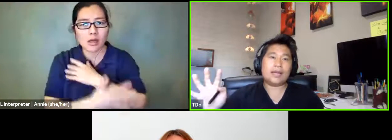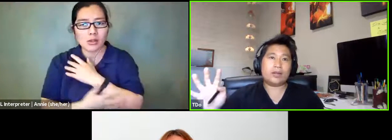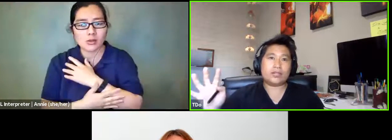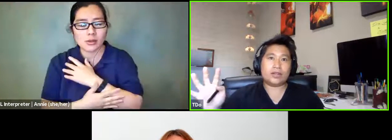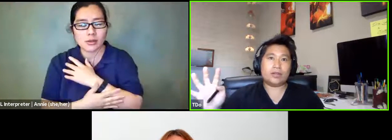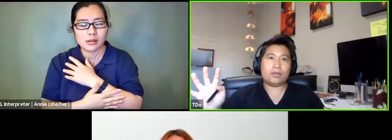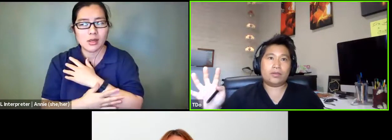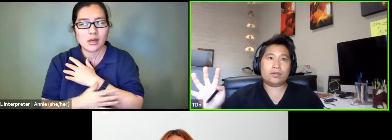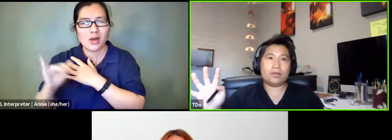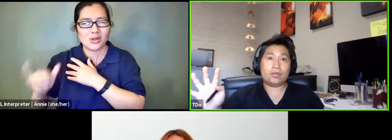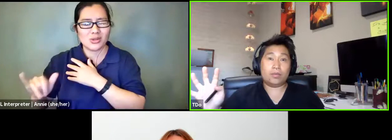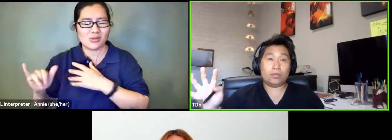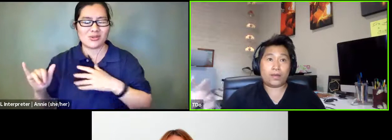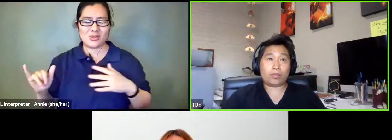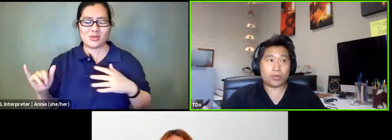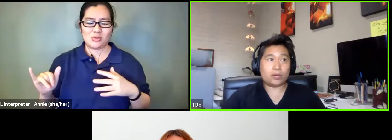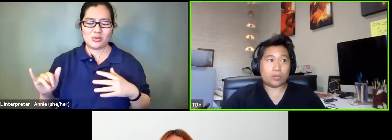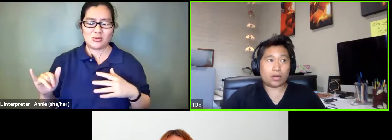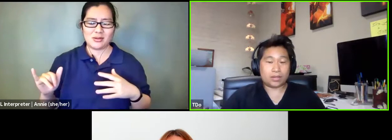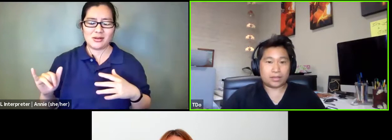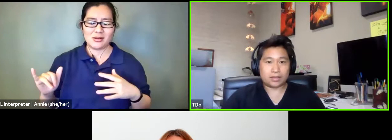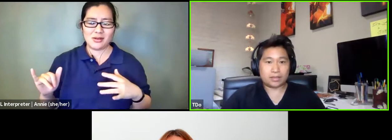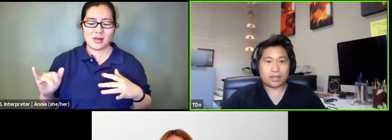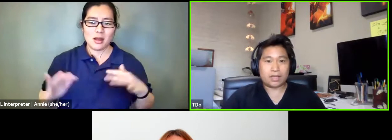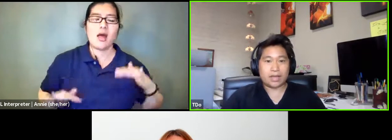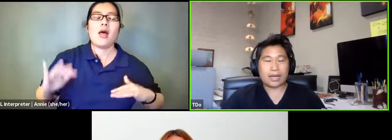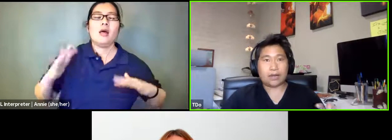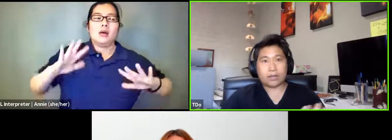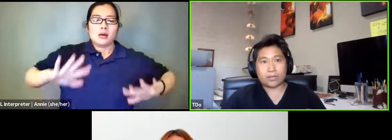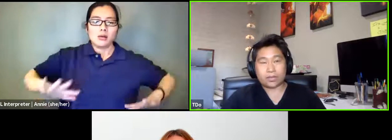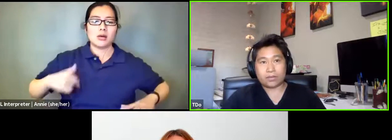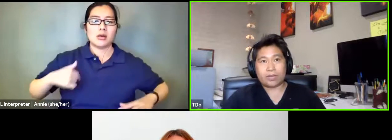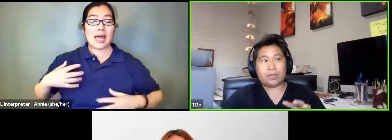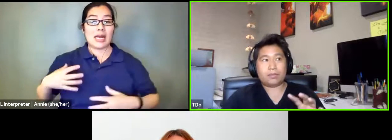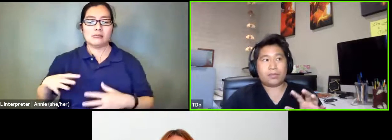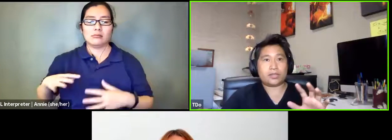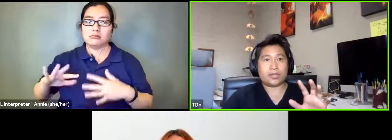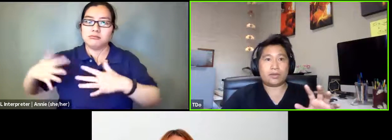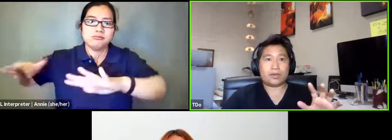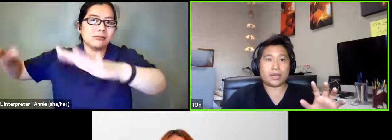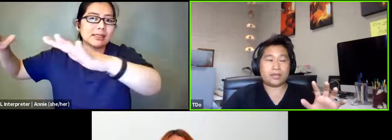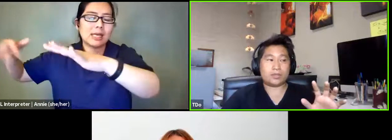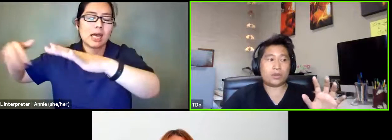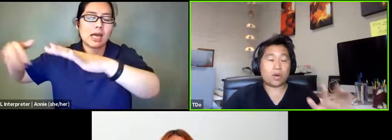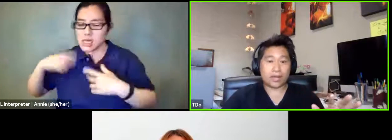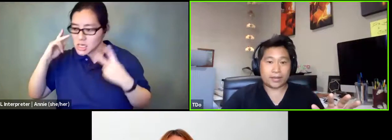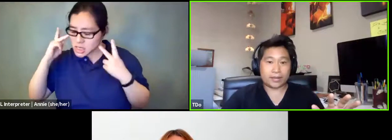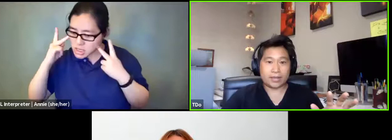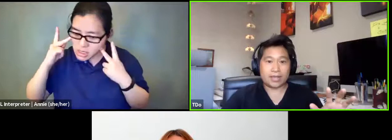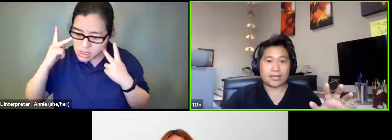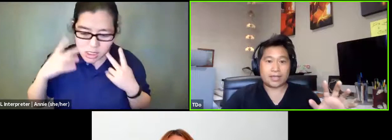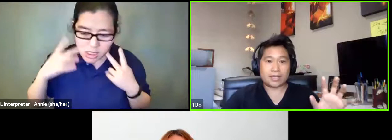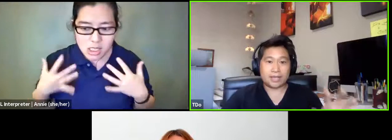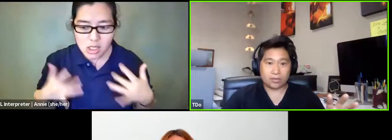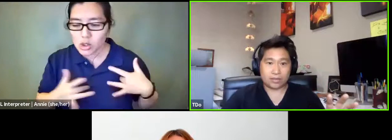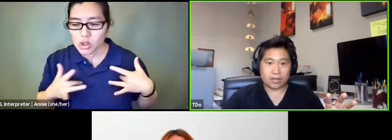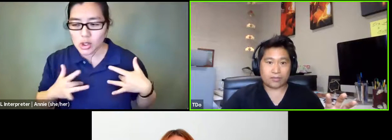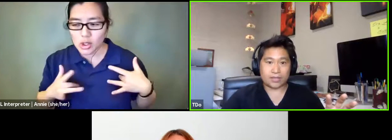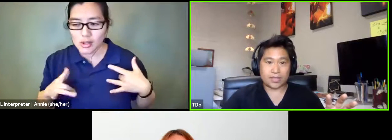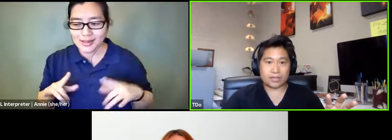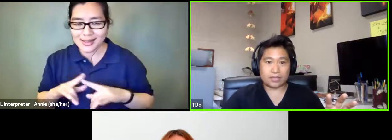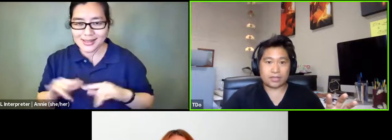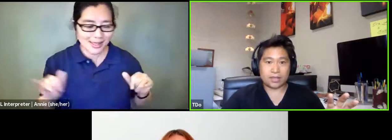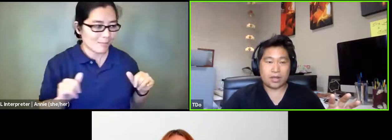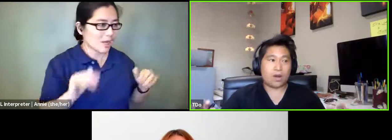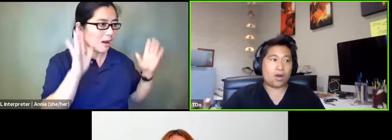and also my real work and also the emotional labor that is required to continue these conversations